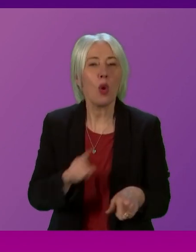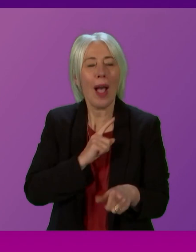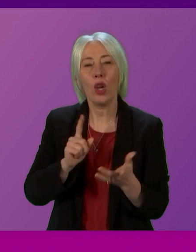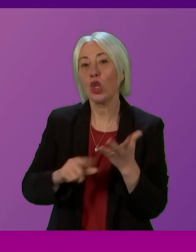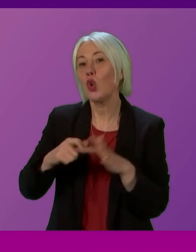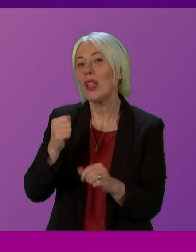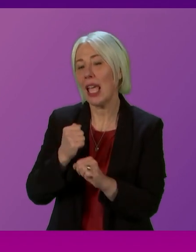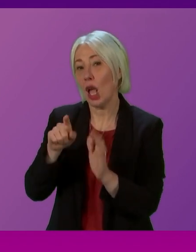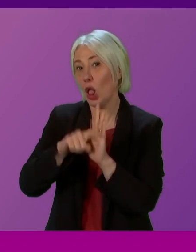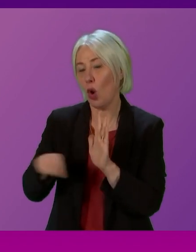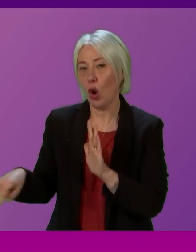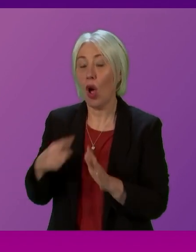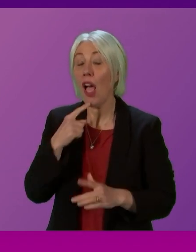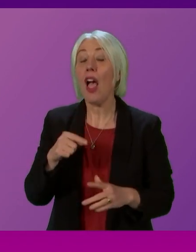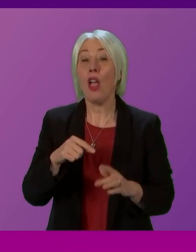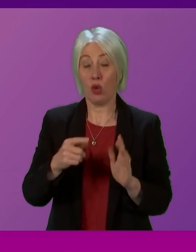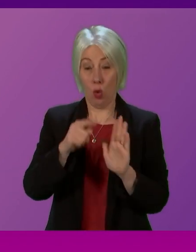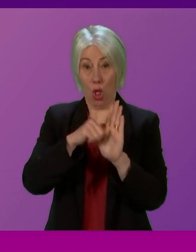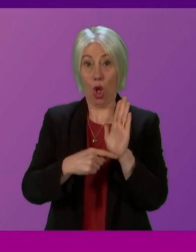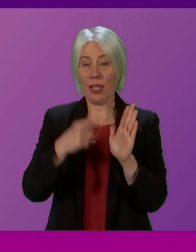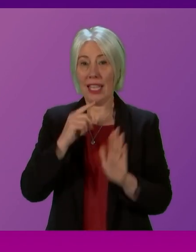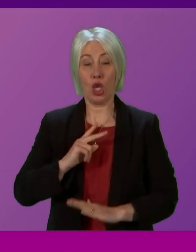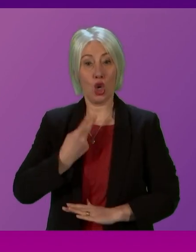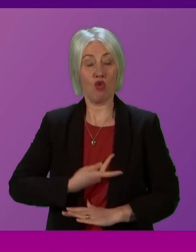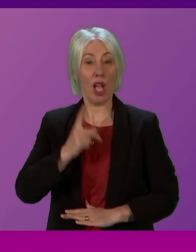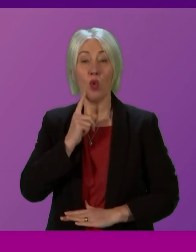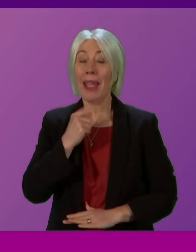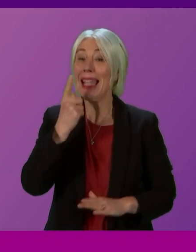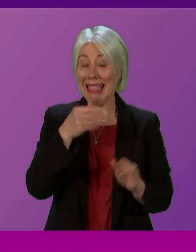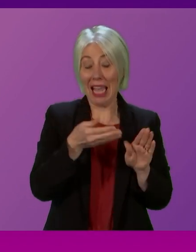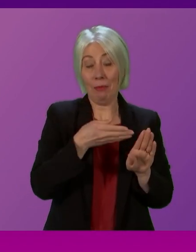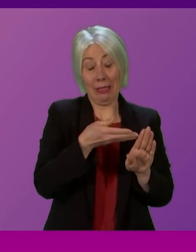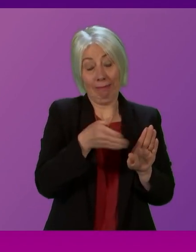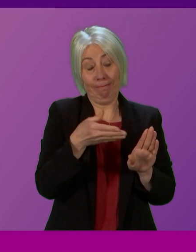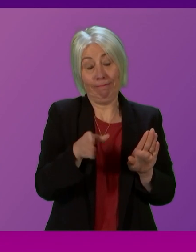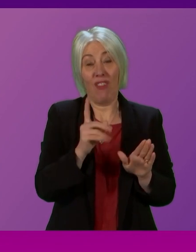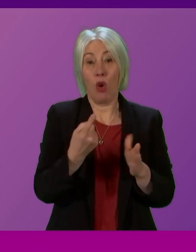Those exemptions enable trans women to be excluded from single-sex spaces when the tests